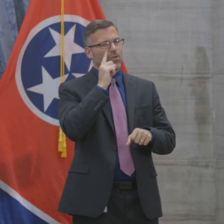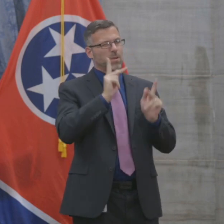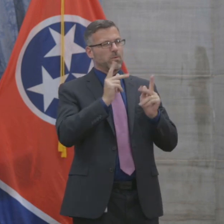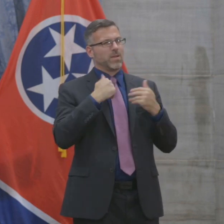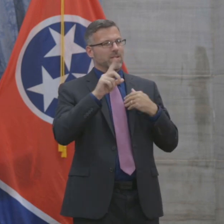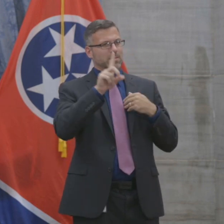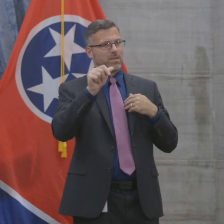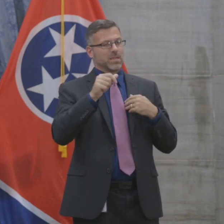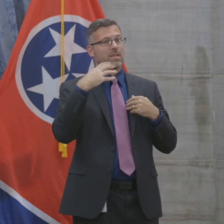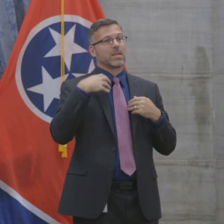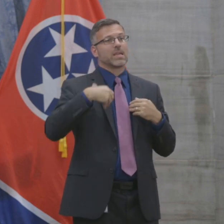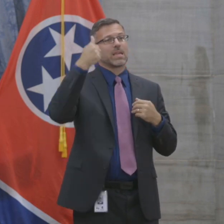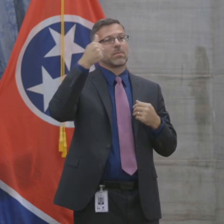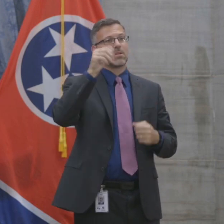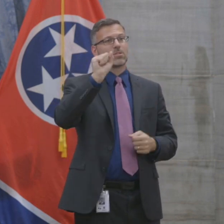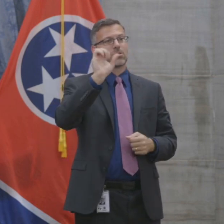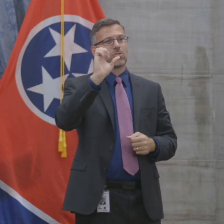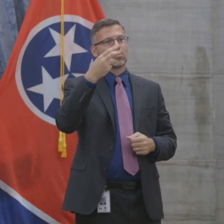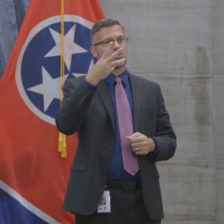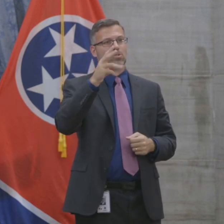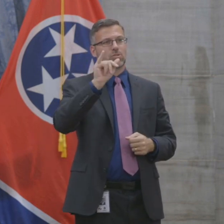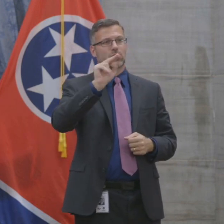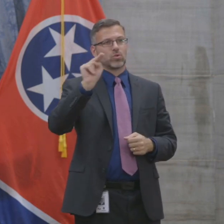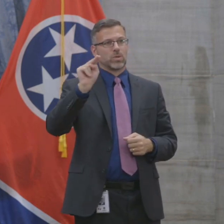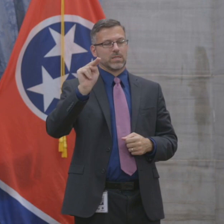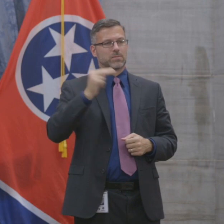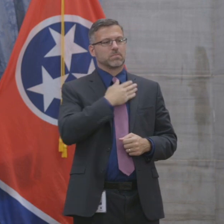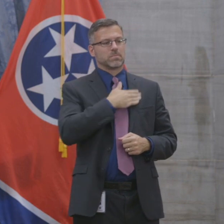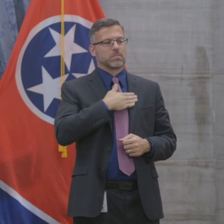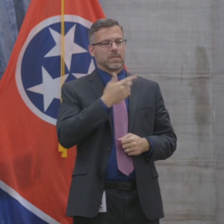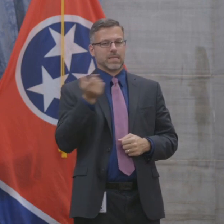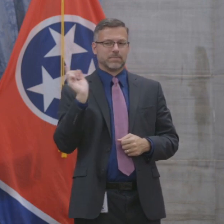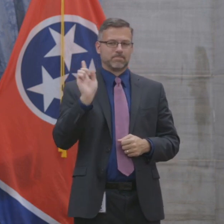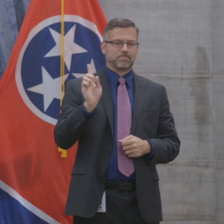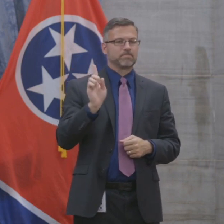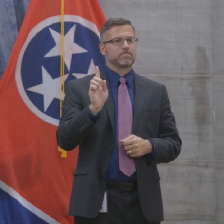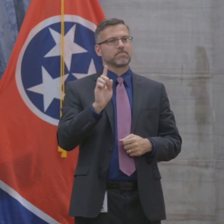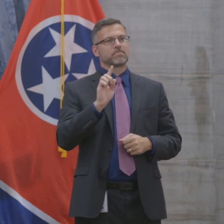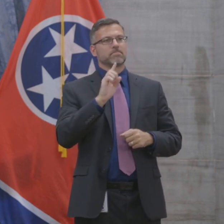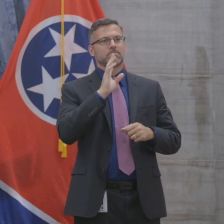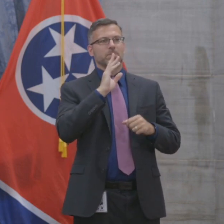language interpreter that we have right here. Tennessee is going above and beyond where a lot of other states are to